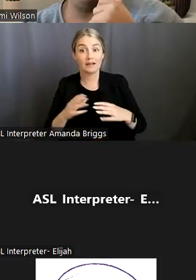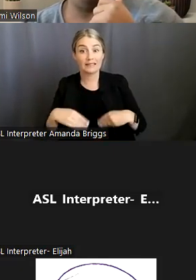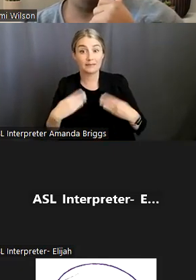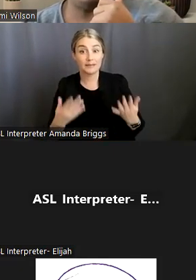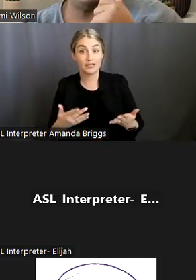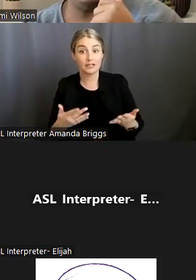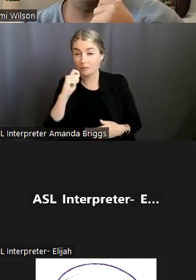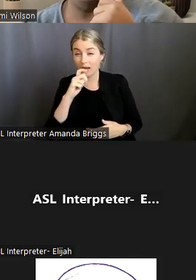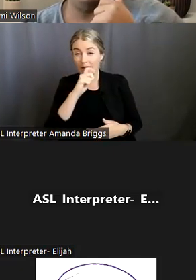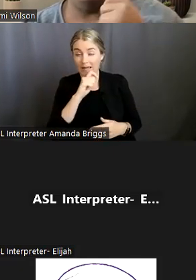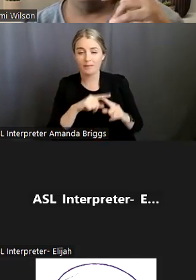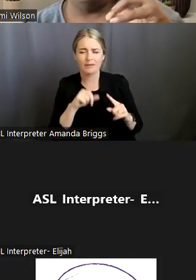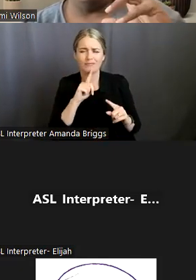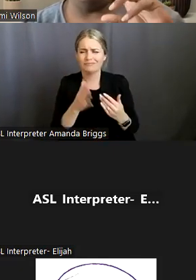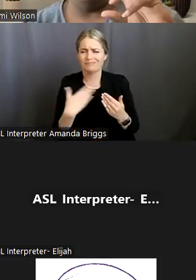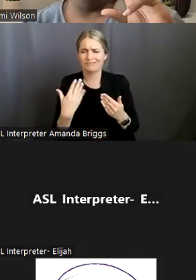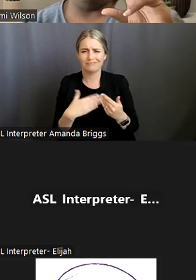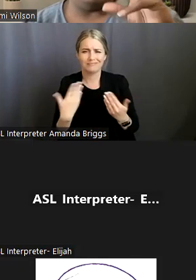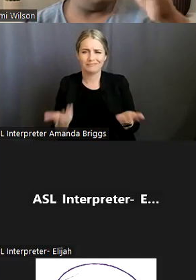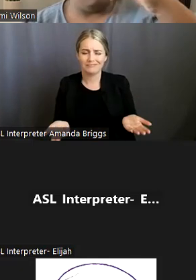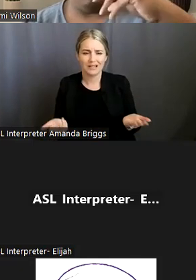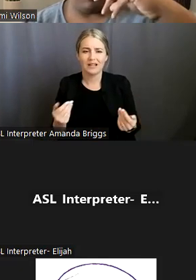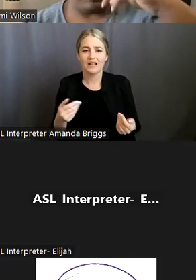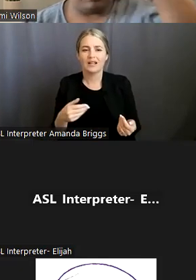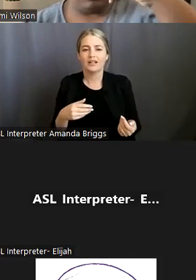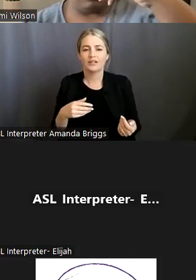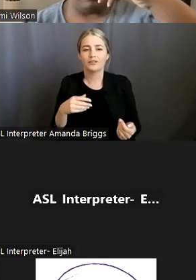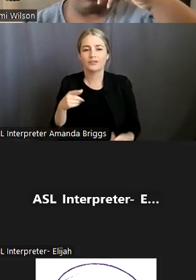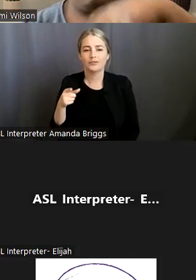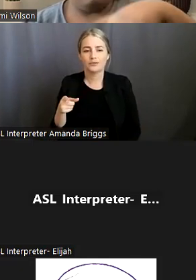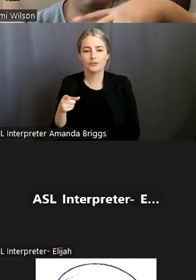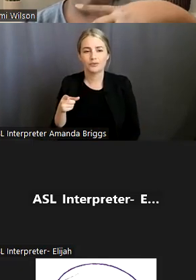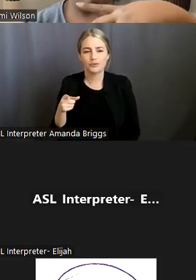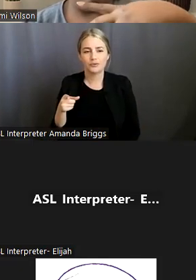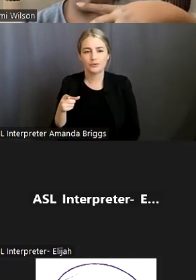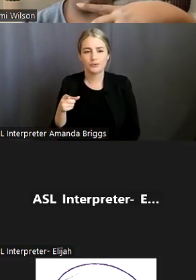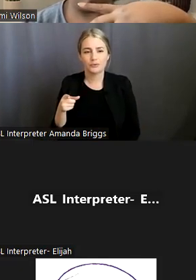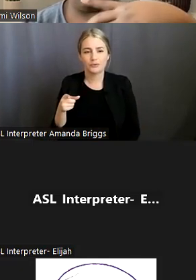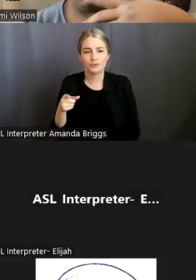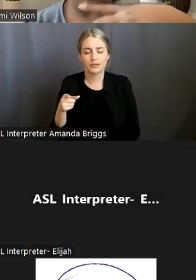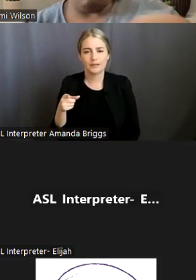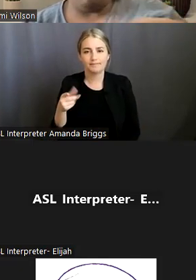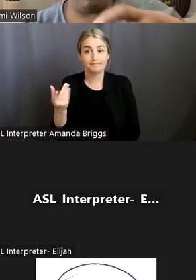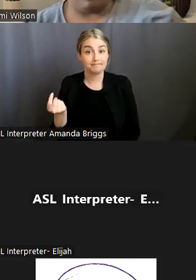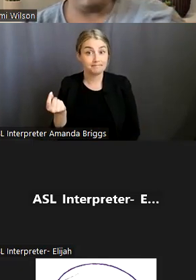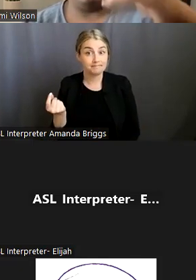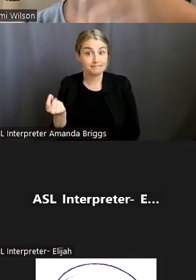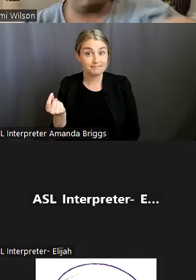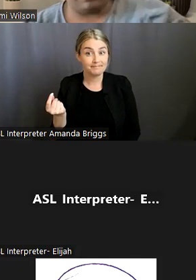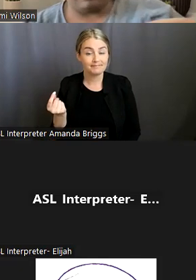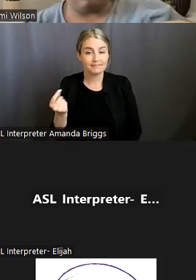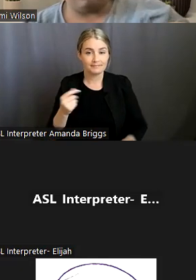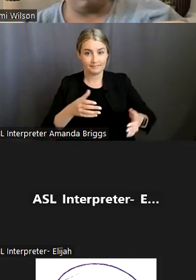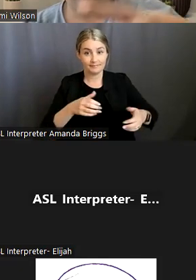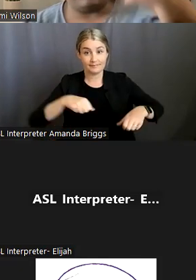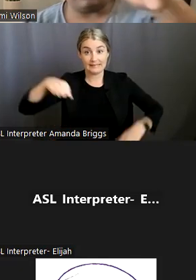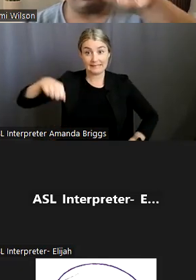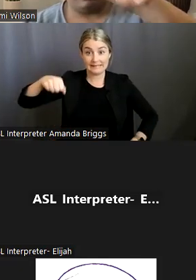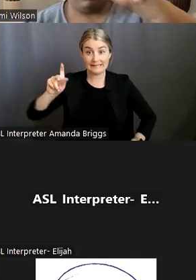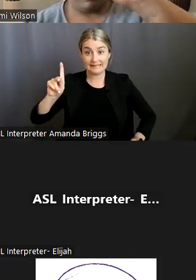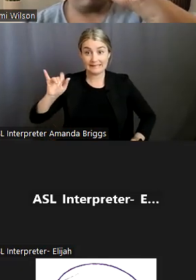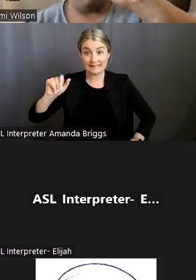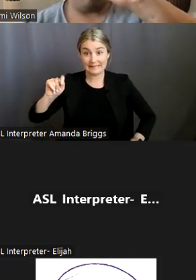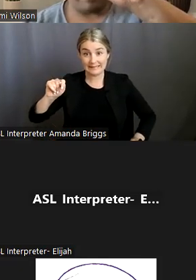But it's very easy. You just open your kit, get out your naloxone and spray